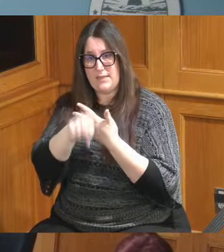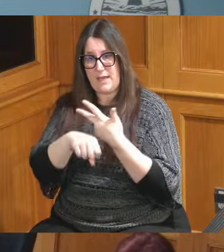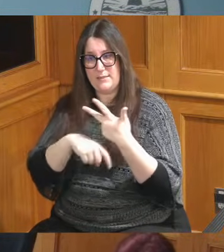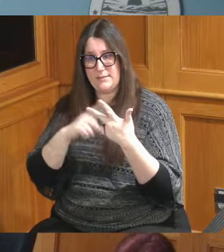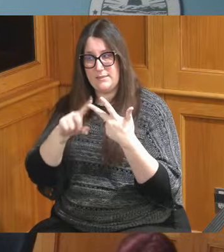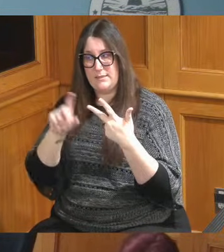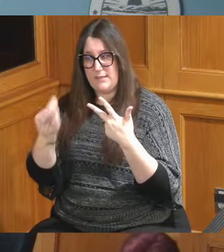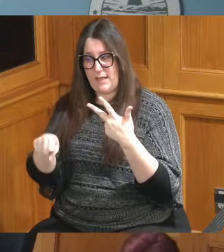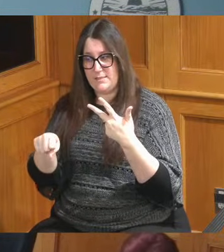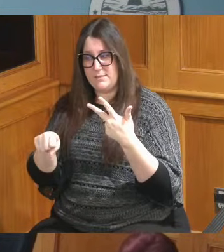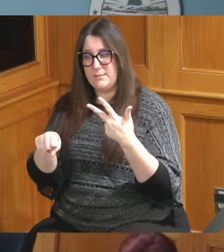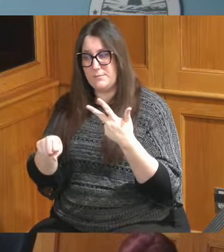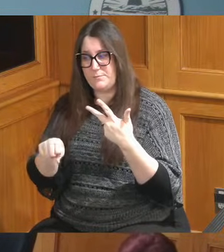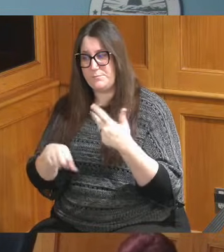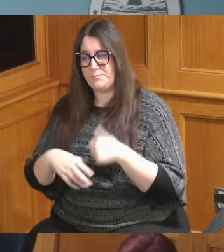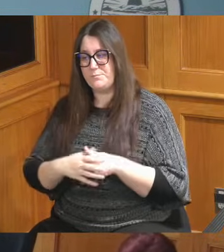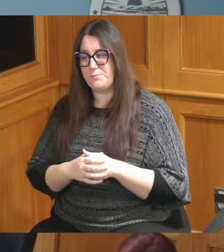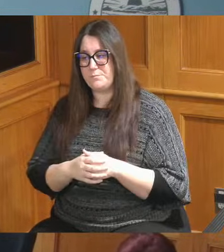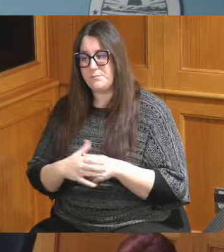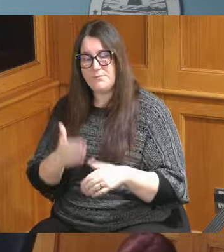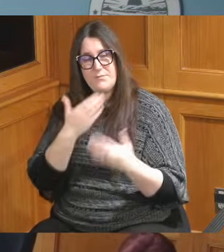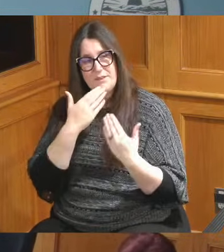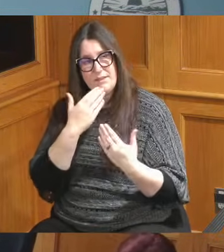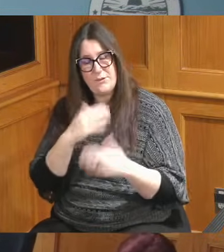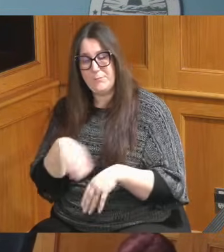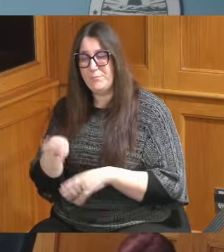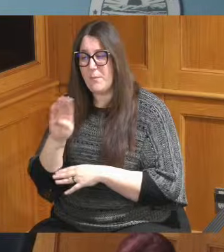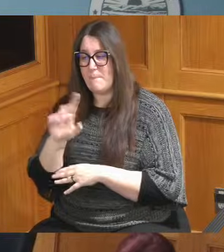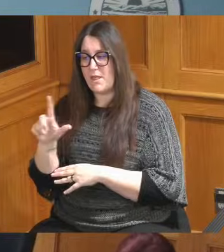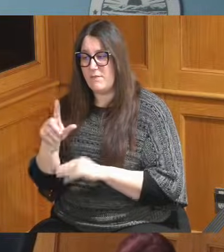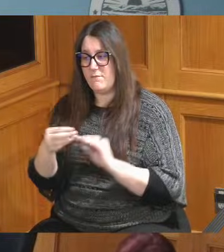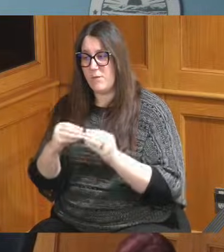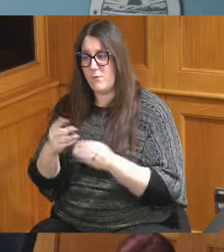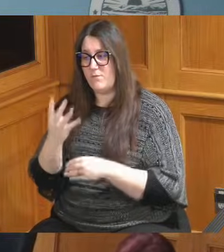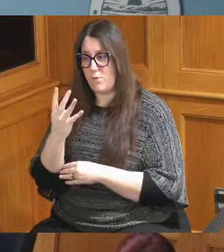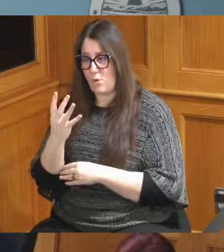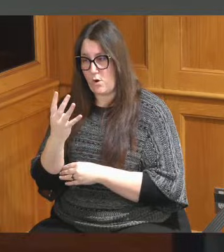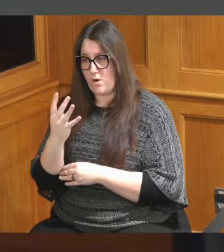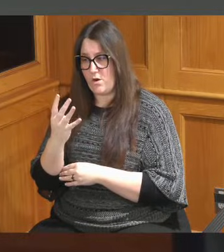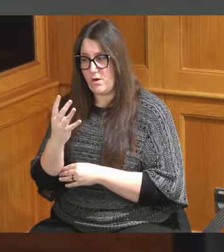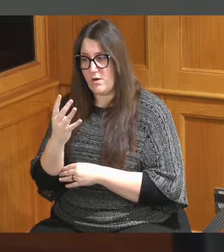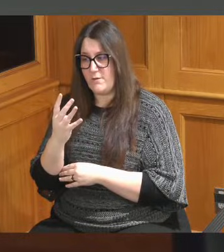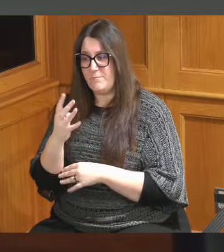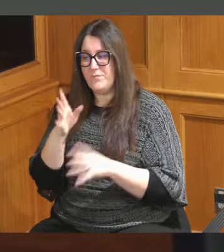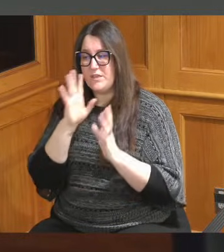Driehaus. Yes. Thank you, Commissioners. and by number four is a resolution establishing a new